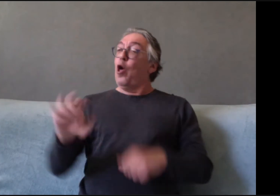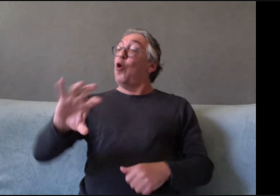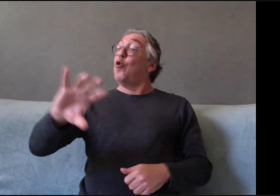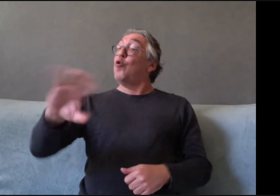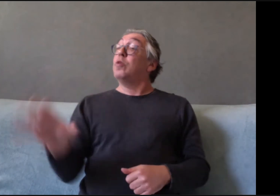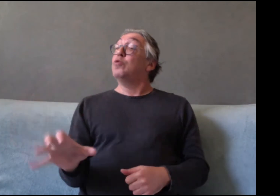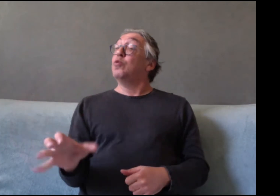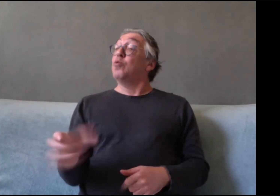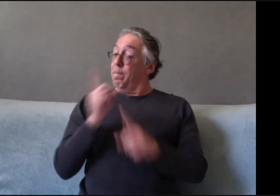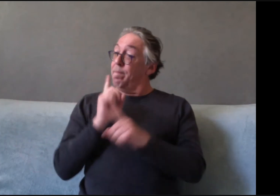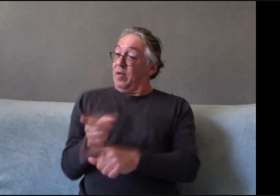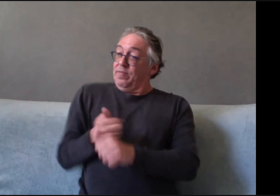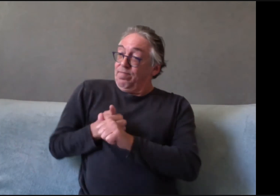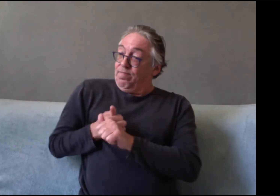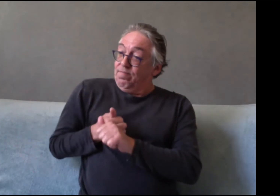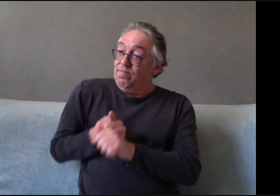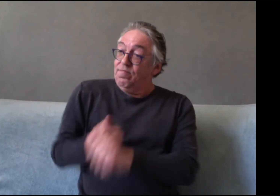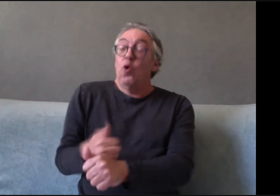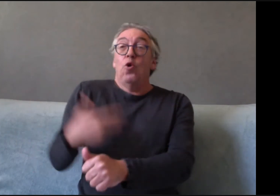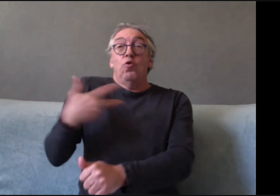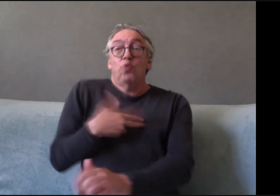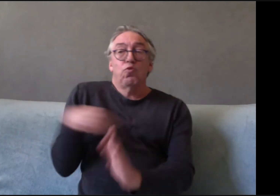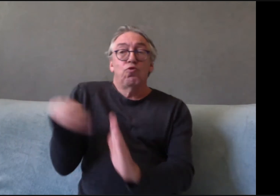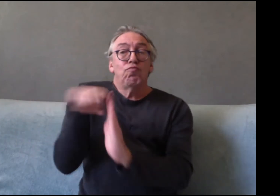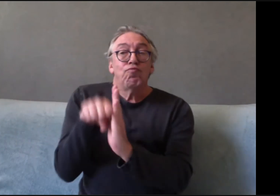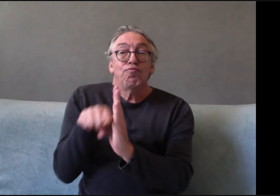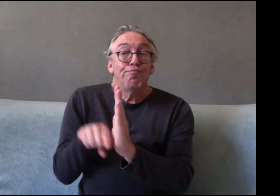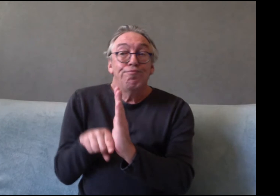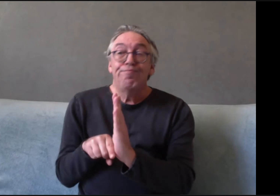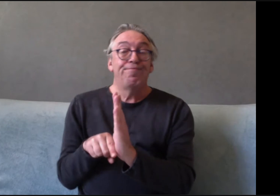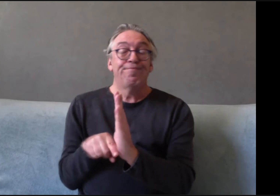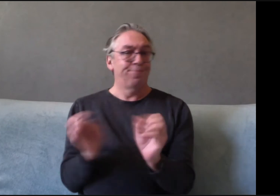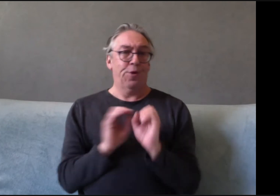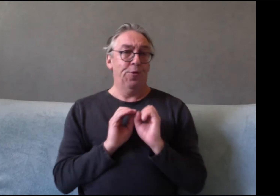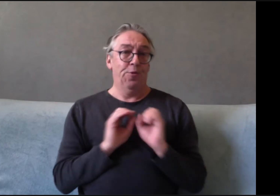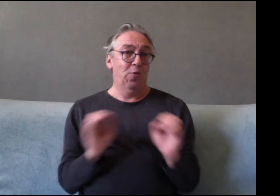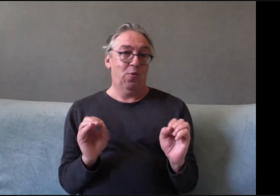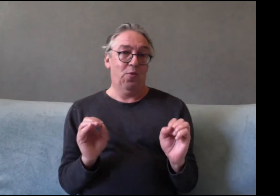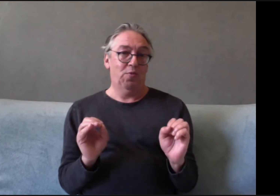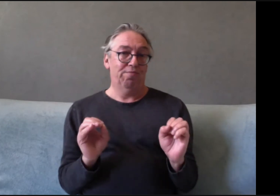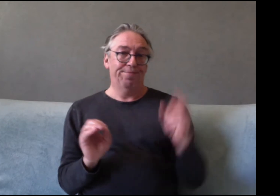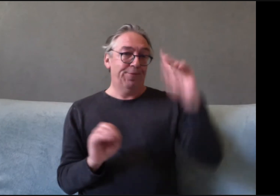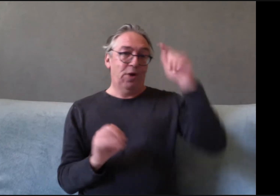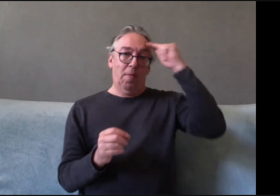It means in any region they have different applications for issues.